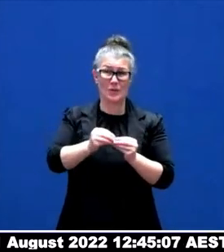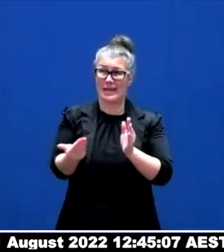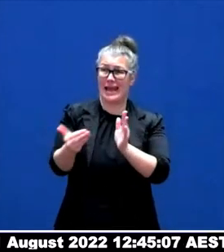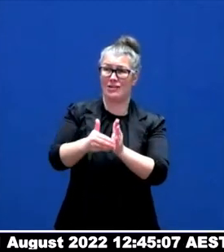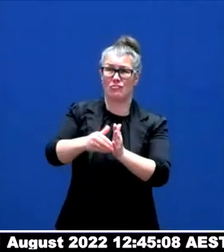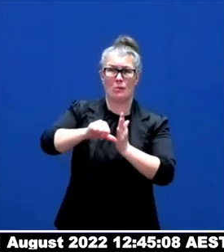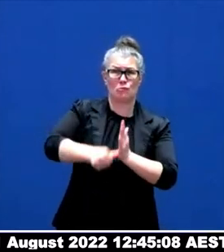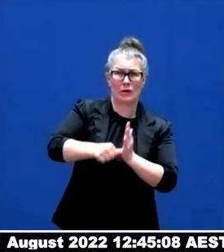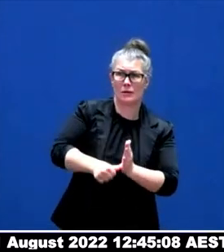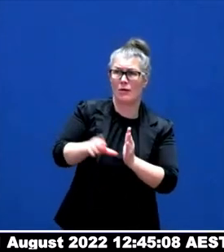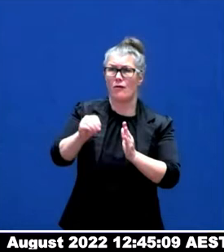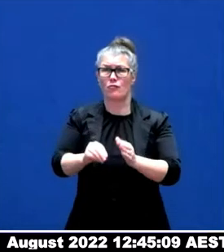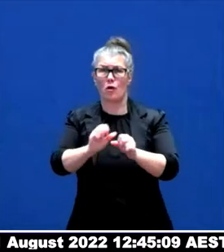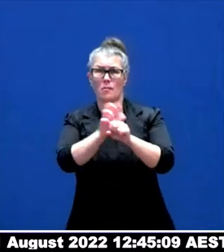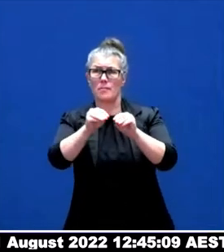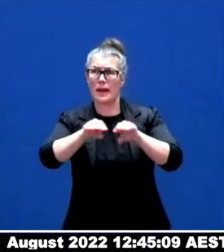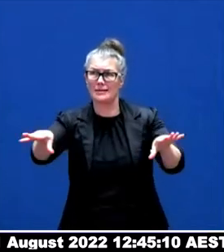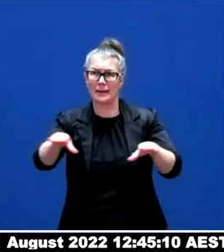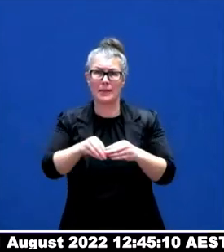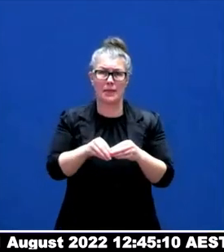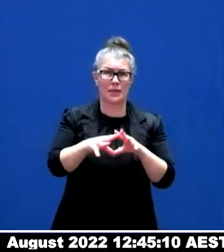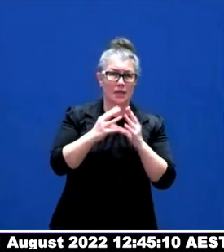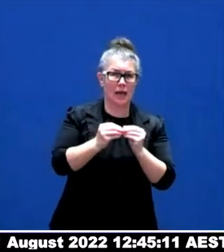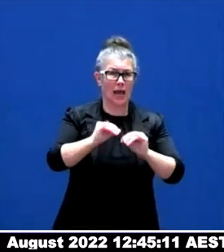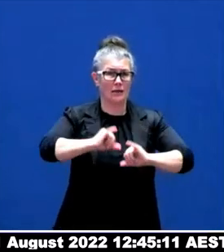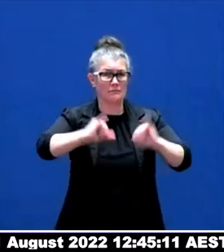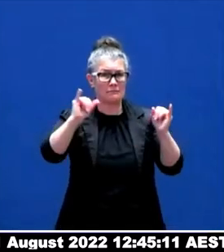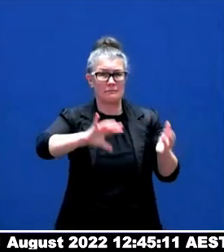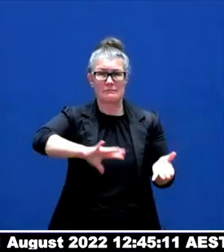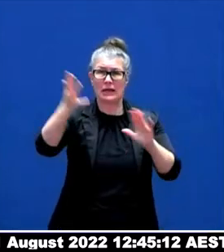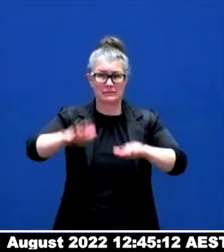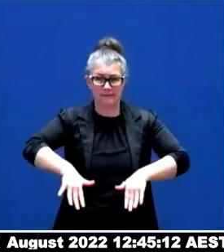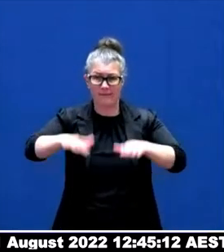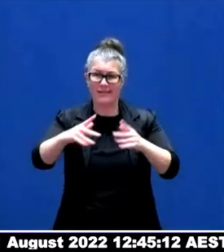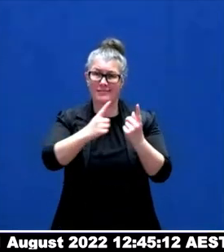pandemic and natural disasters as well, that has also meant that there has been additional